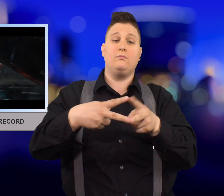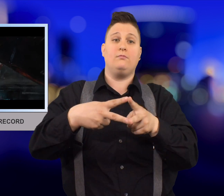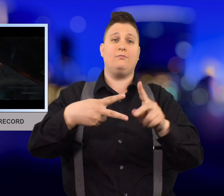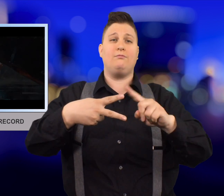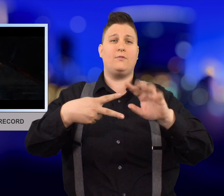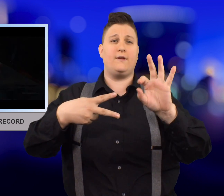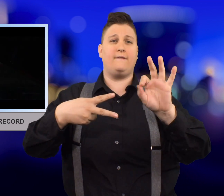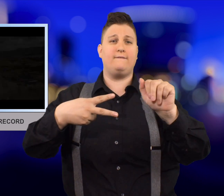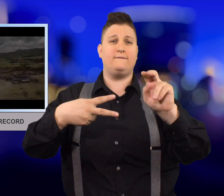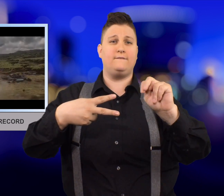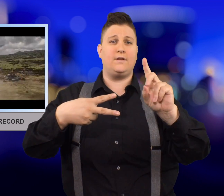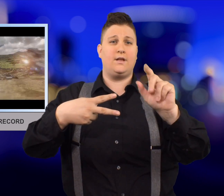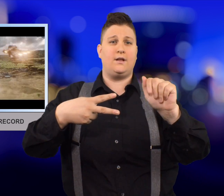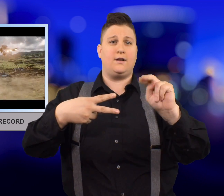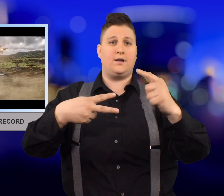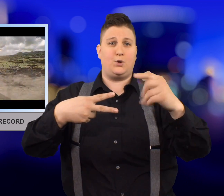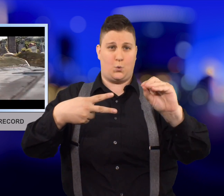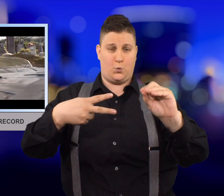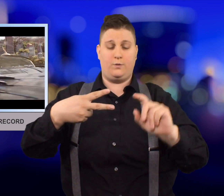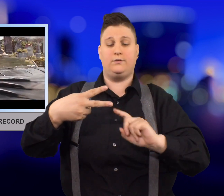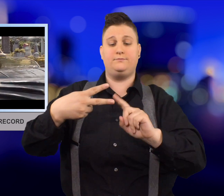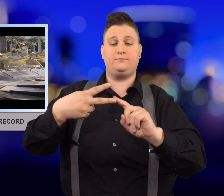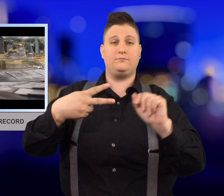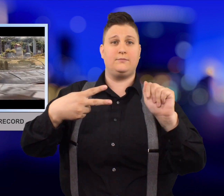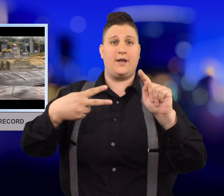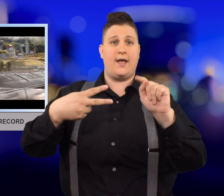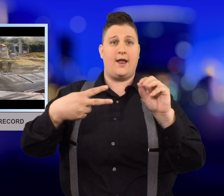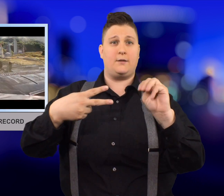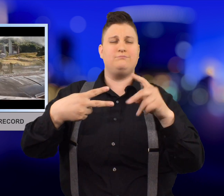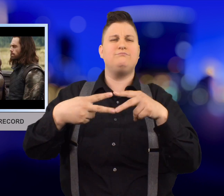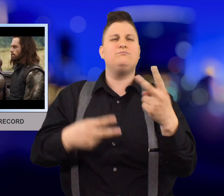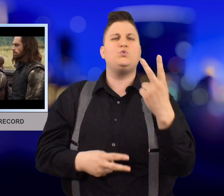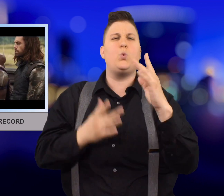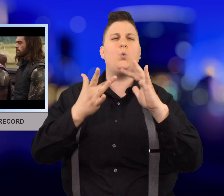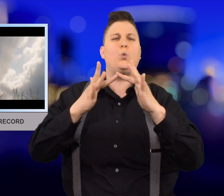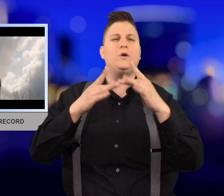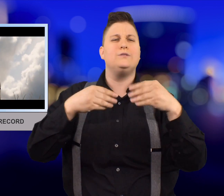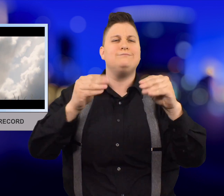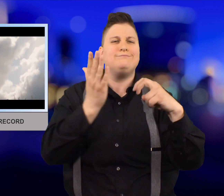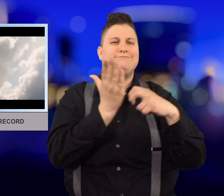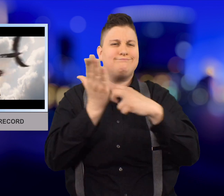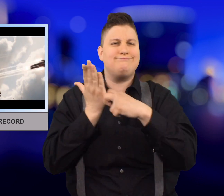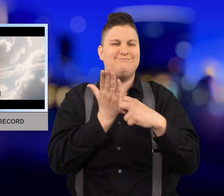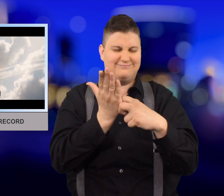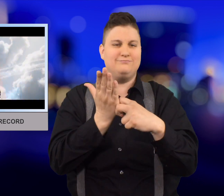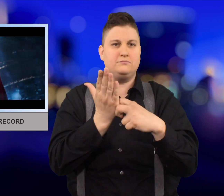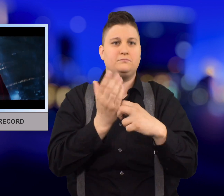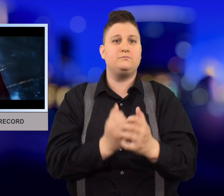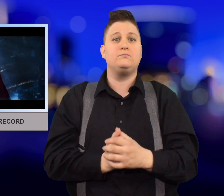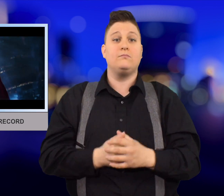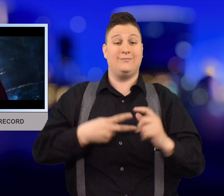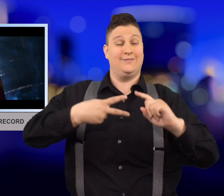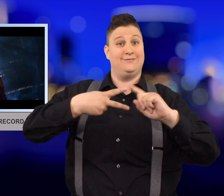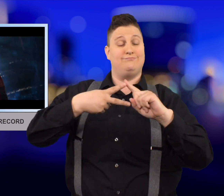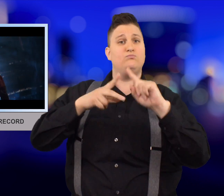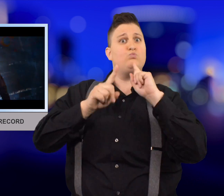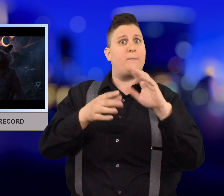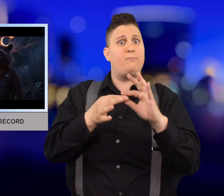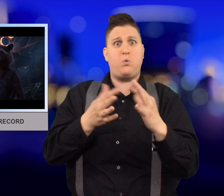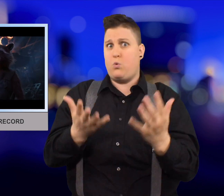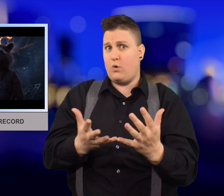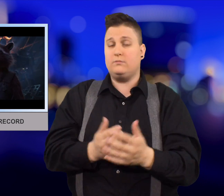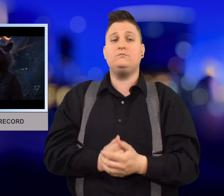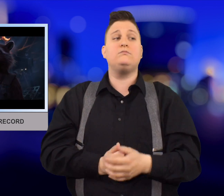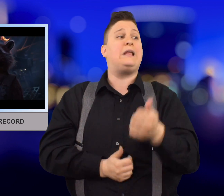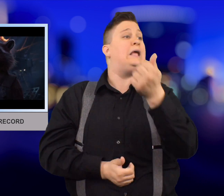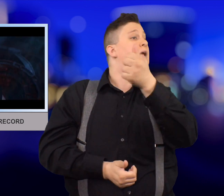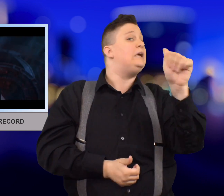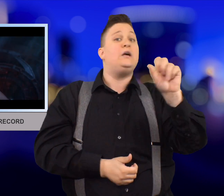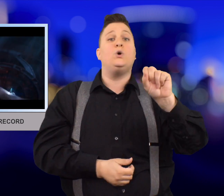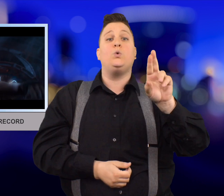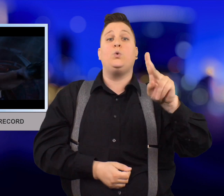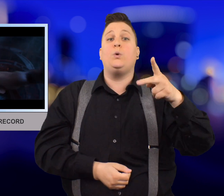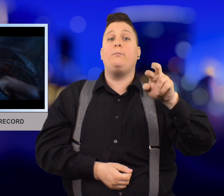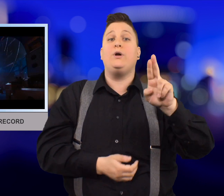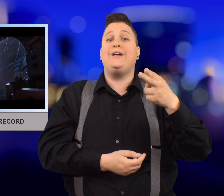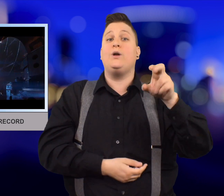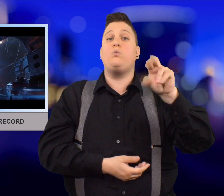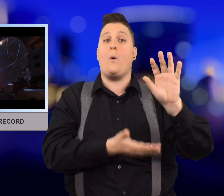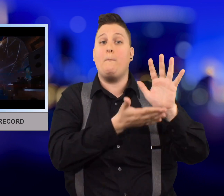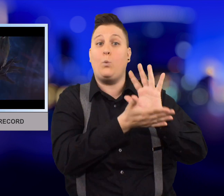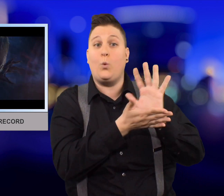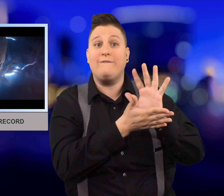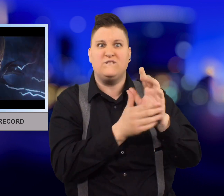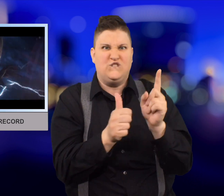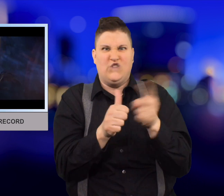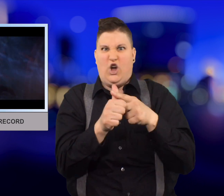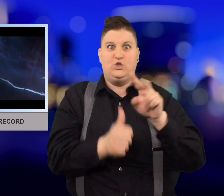The Marvel movie needed just six hours to break online ticket seller Fandangos record